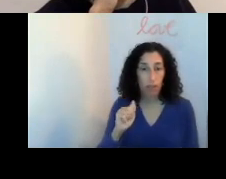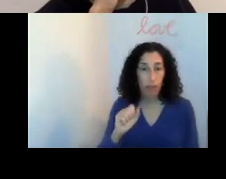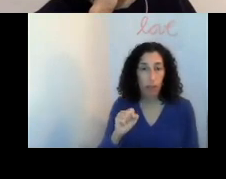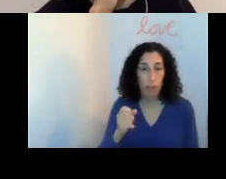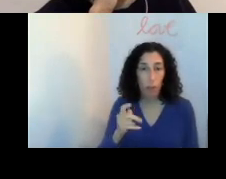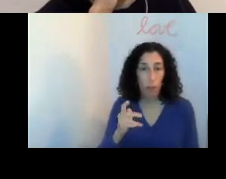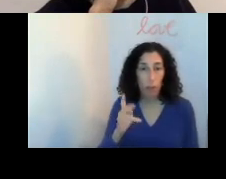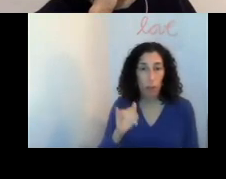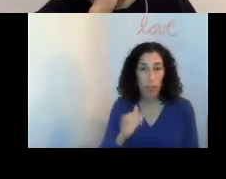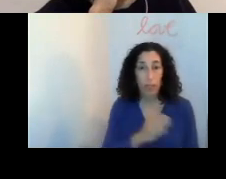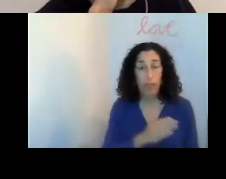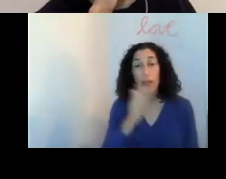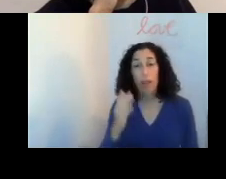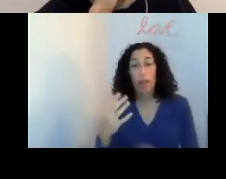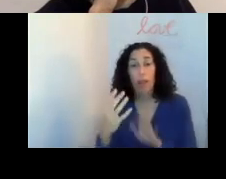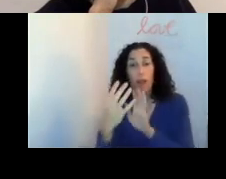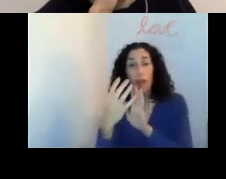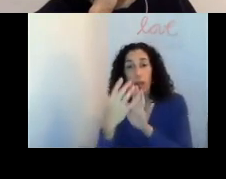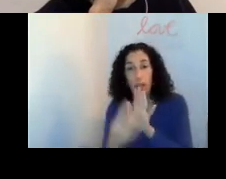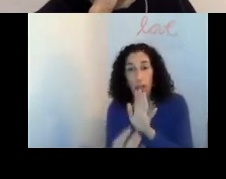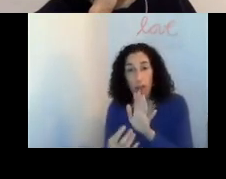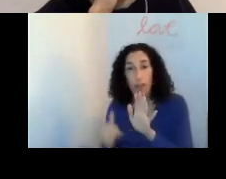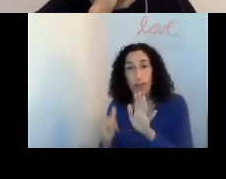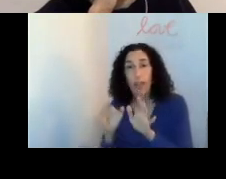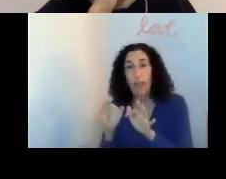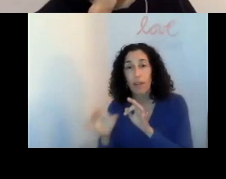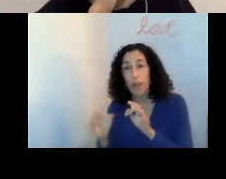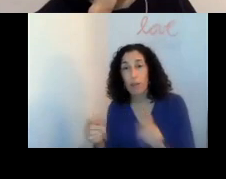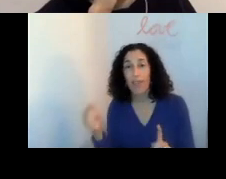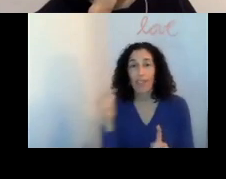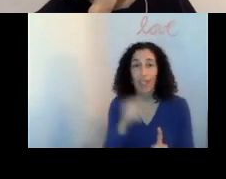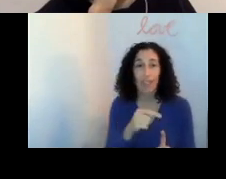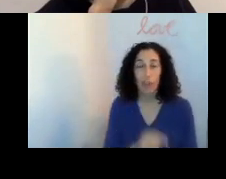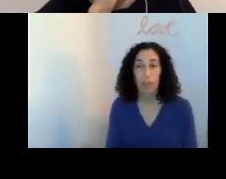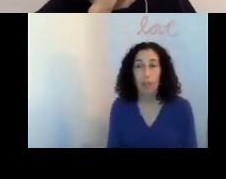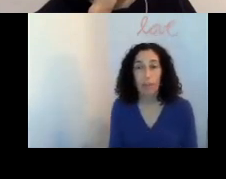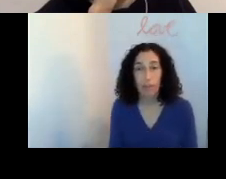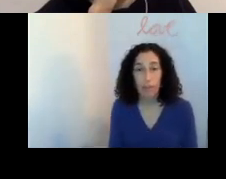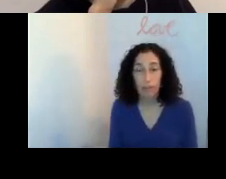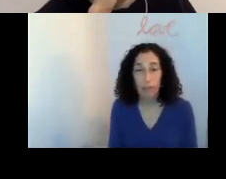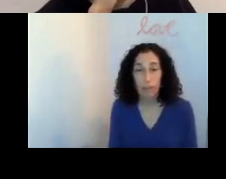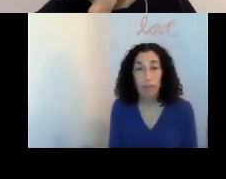is text-based, describing the first book: >>“This book is printed at a familiar feeling